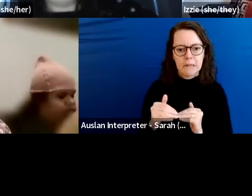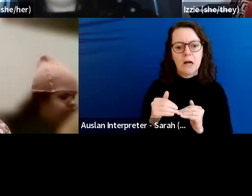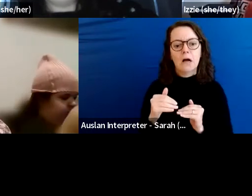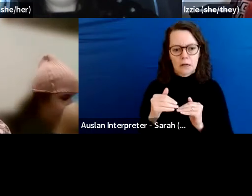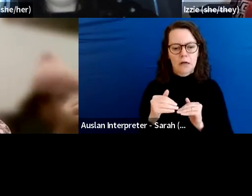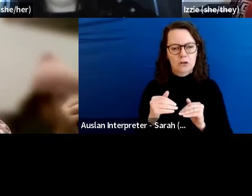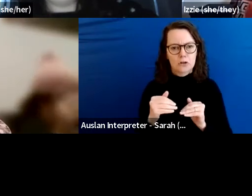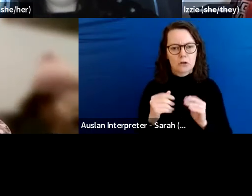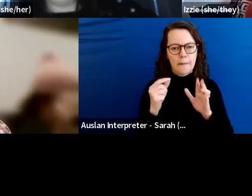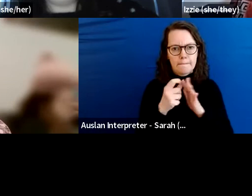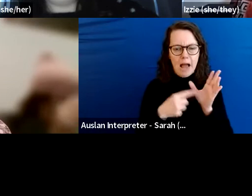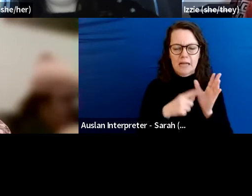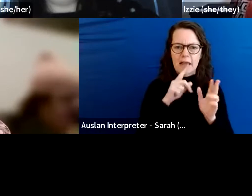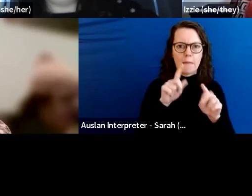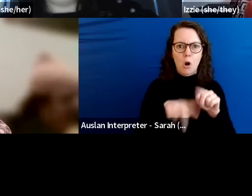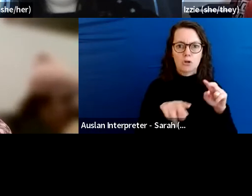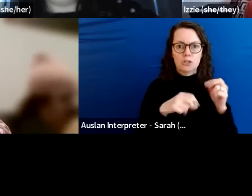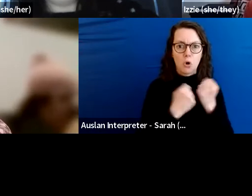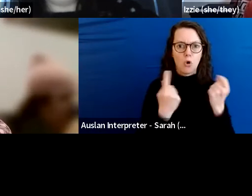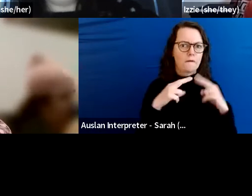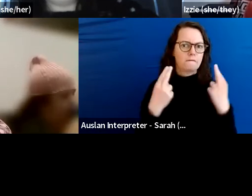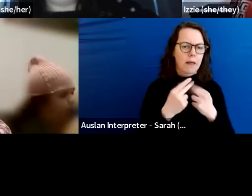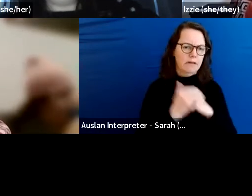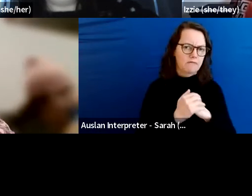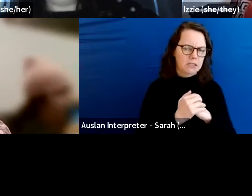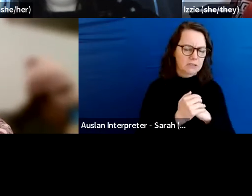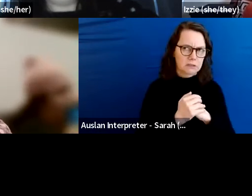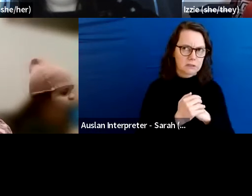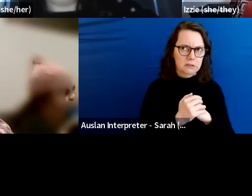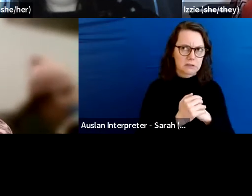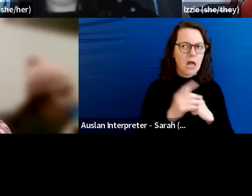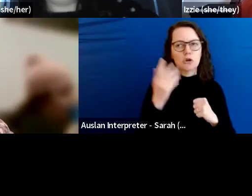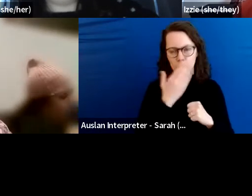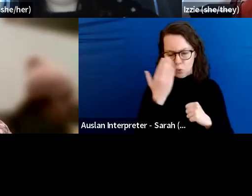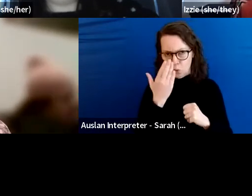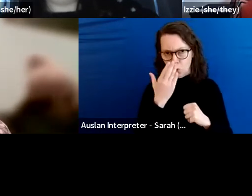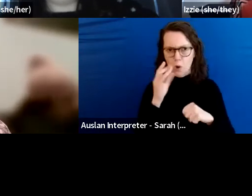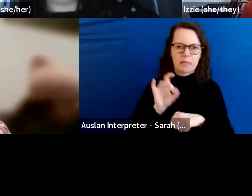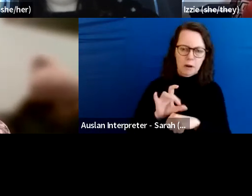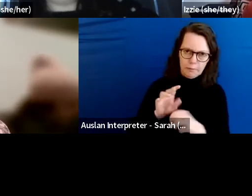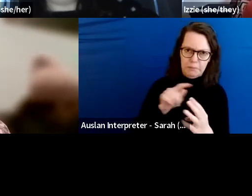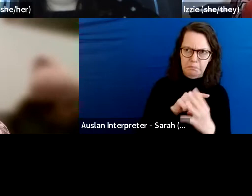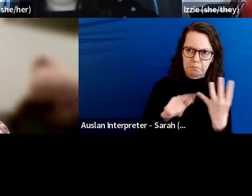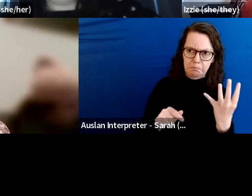yeah, I mean supports have always been family and friends, really. We haven't sort of had an obviously the school and therapists and things like that.